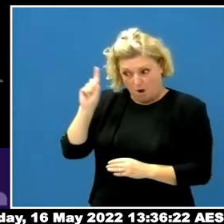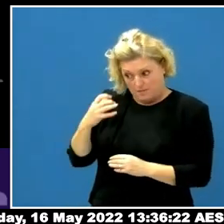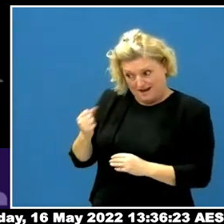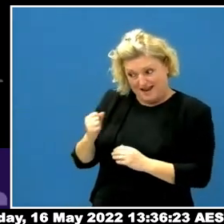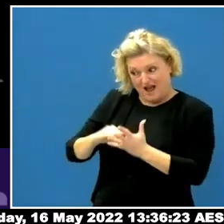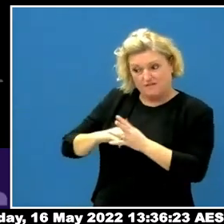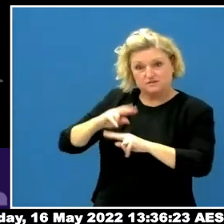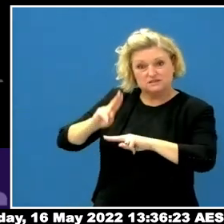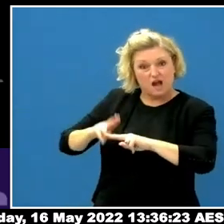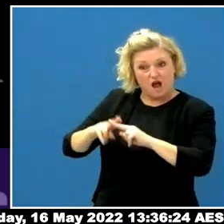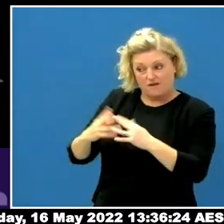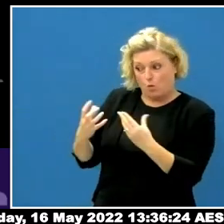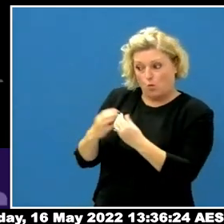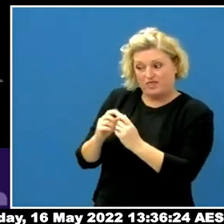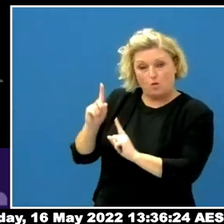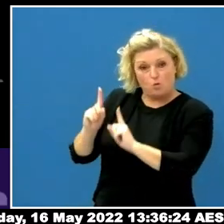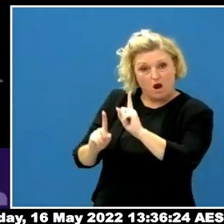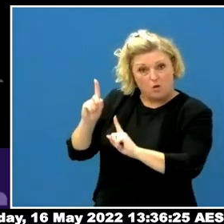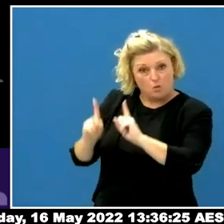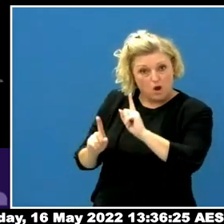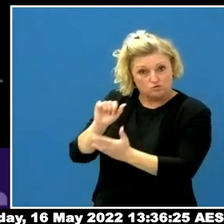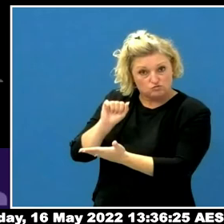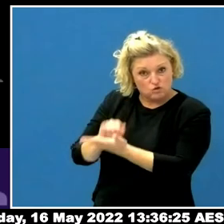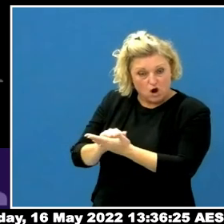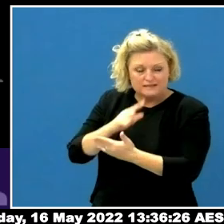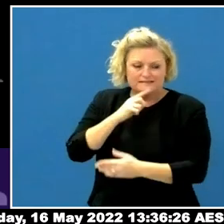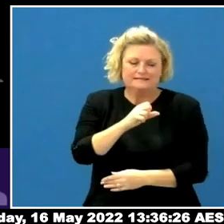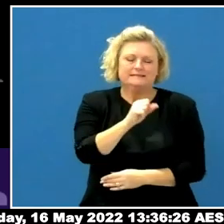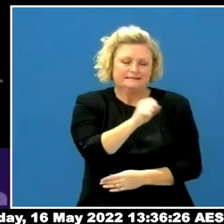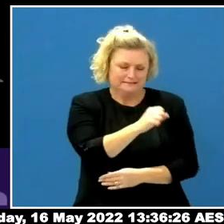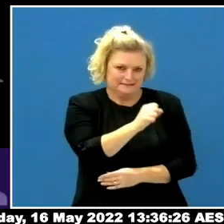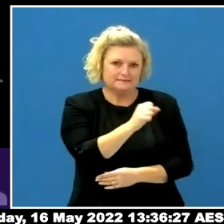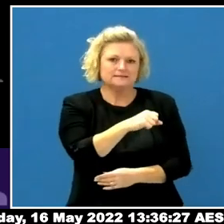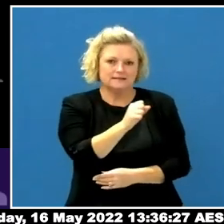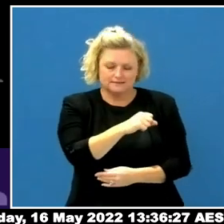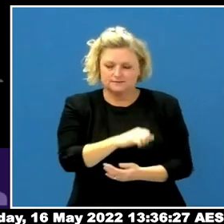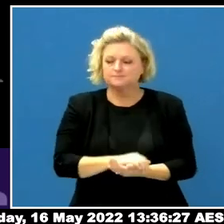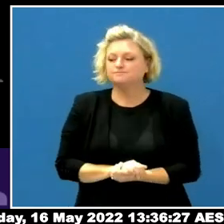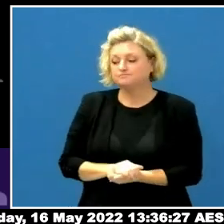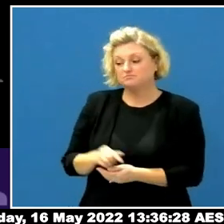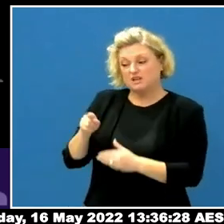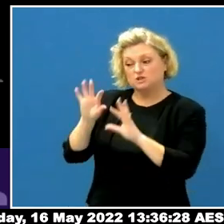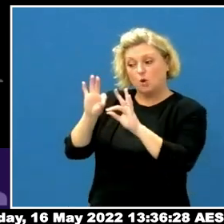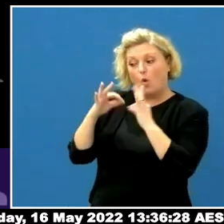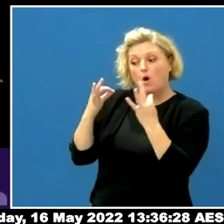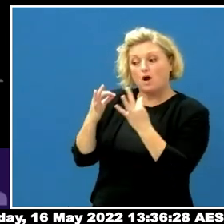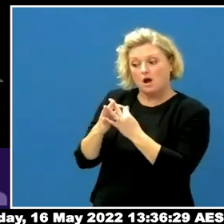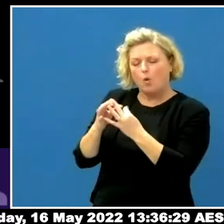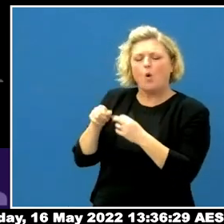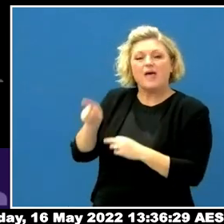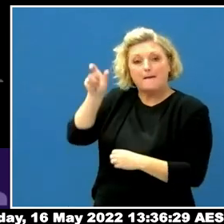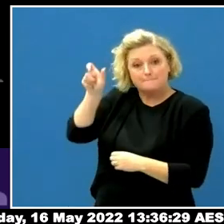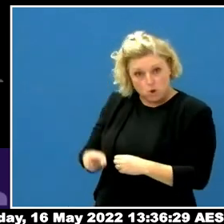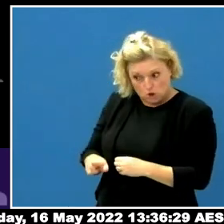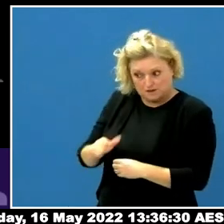And does that provider also assist with personal care in the morning? Yes, she does. MR FOGARTY: And that's Monday to Friday?